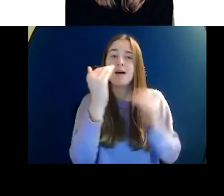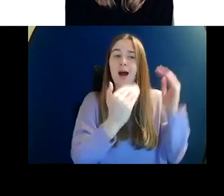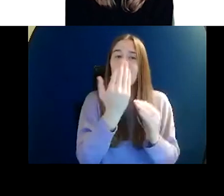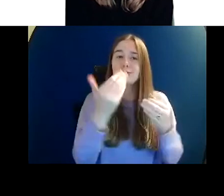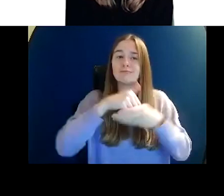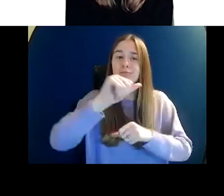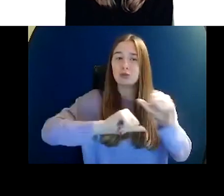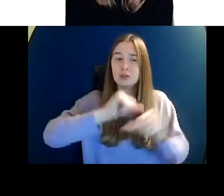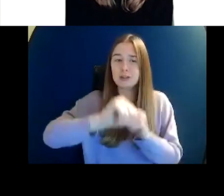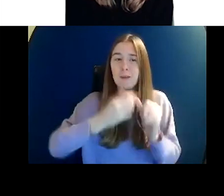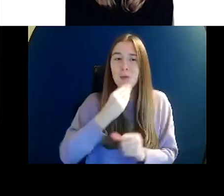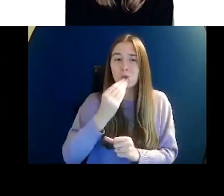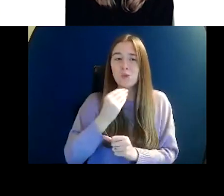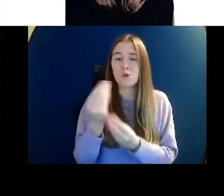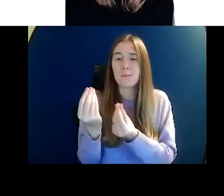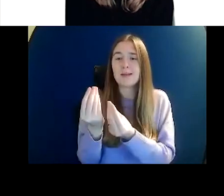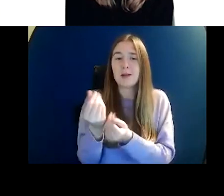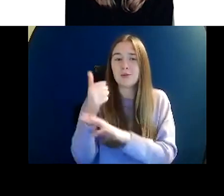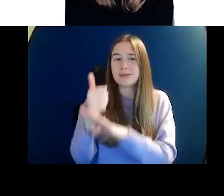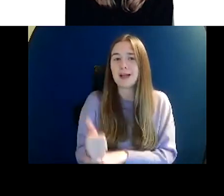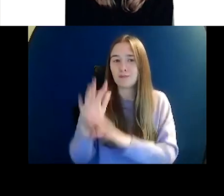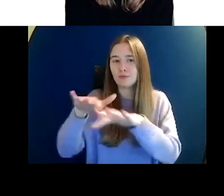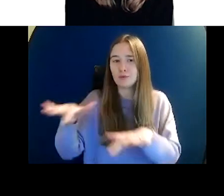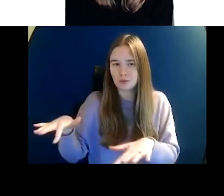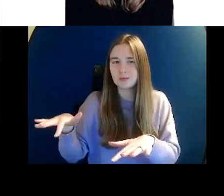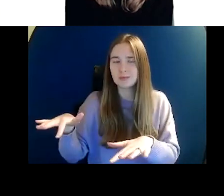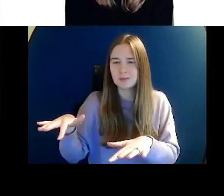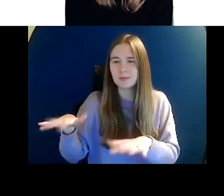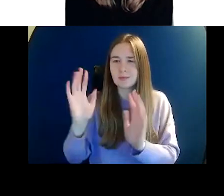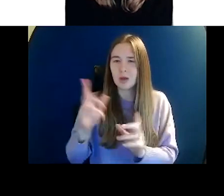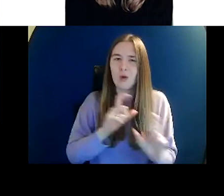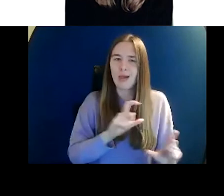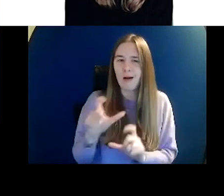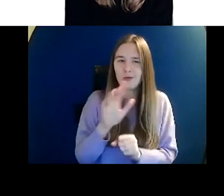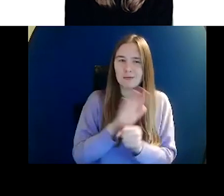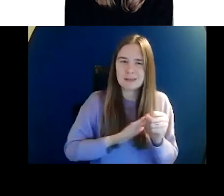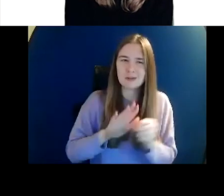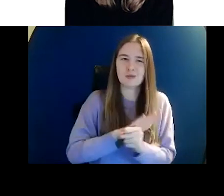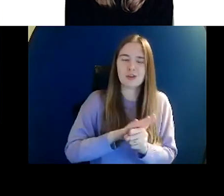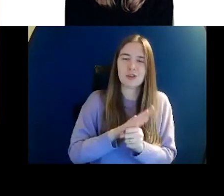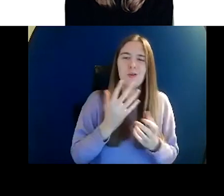but use the materials that are set for children, rather than the kind of current situation of kind of maybe at best some